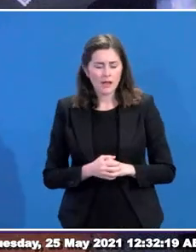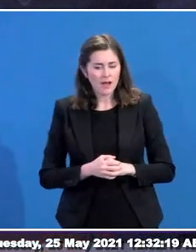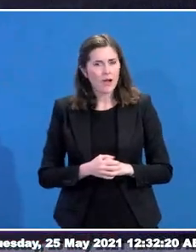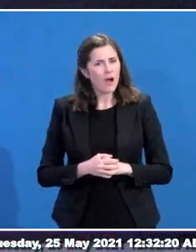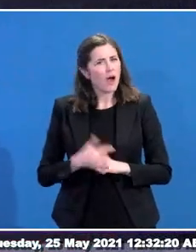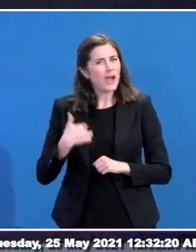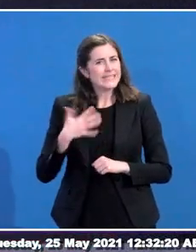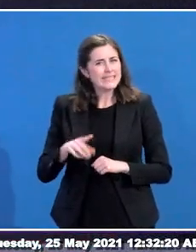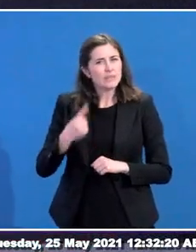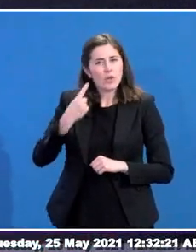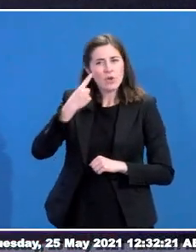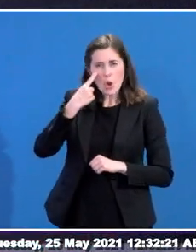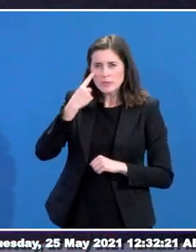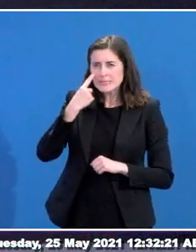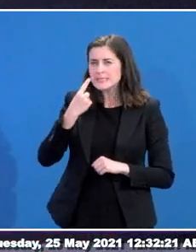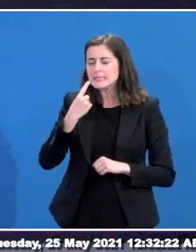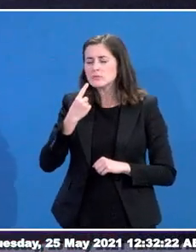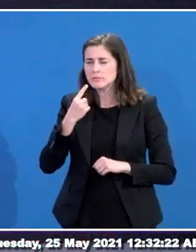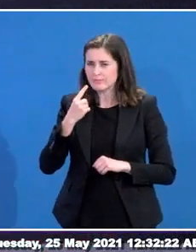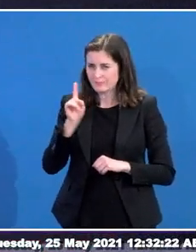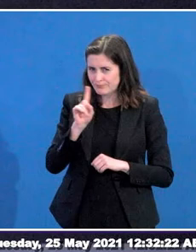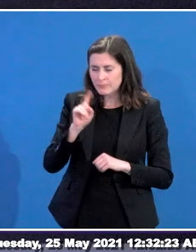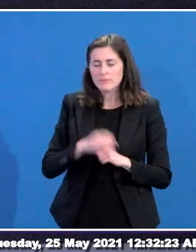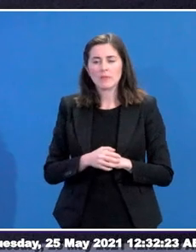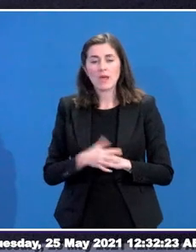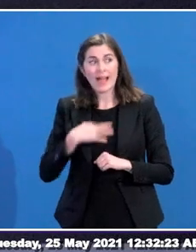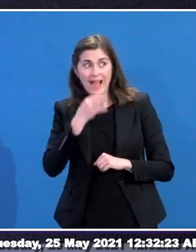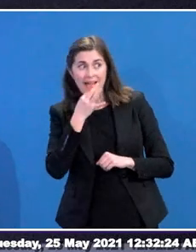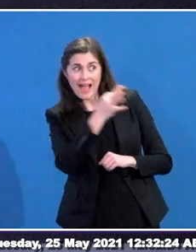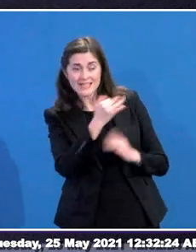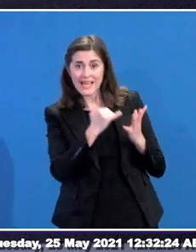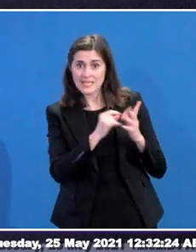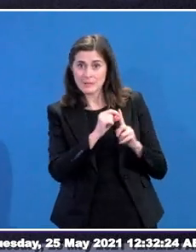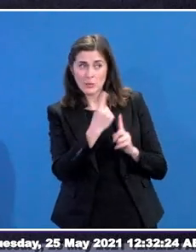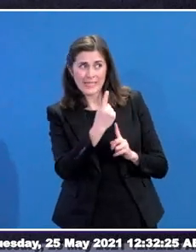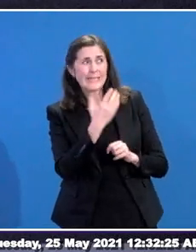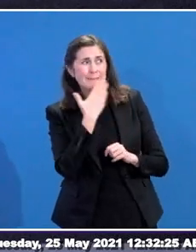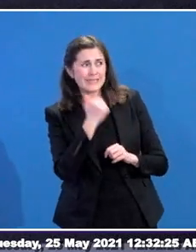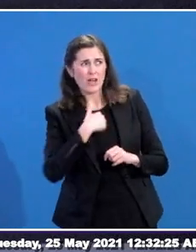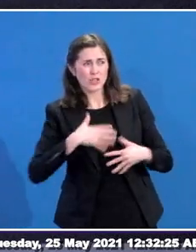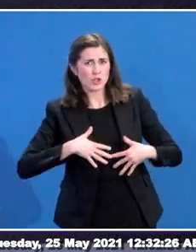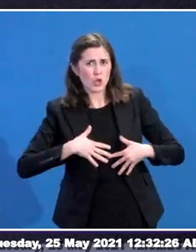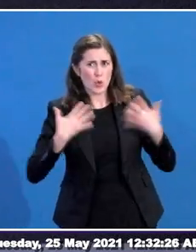did ask SP1 that I didn't want SP2 to work with Carl because I felt that